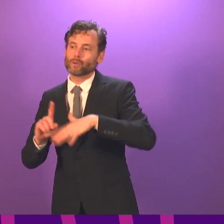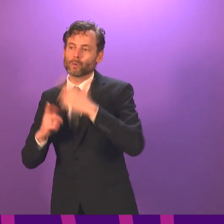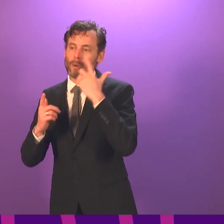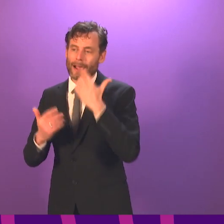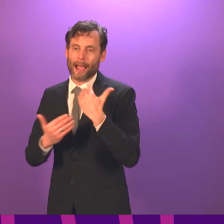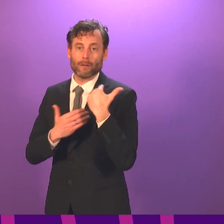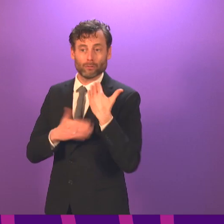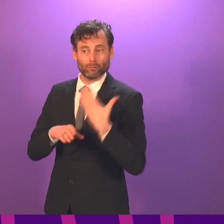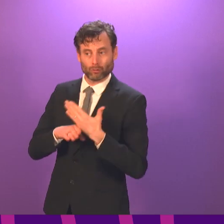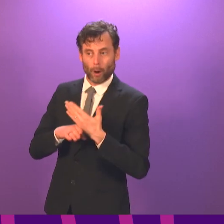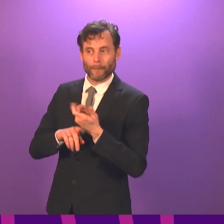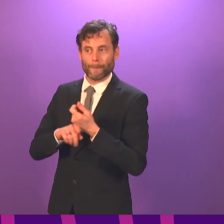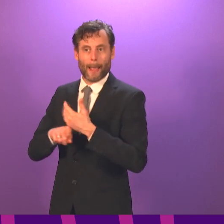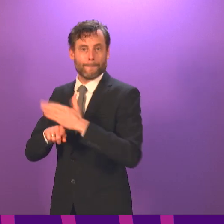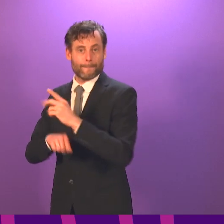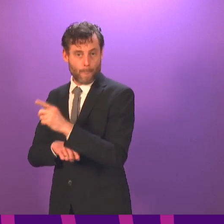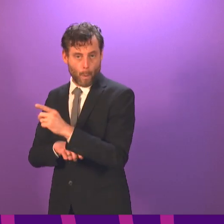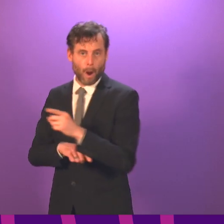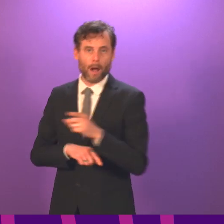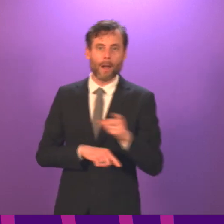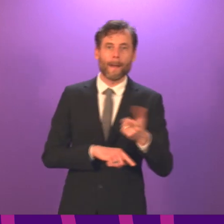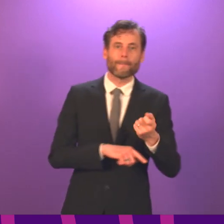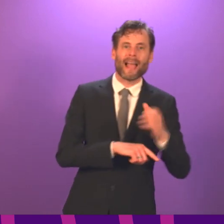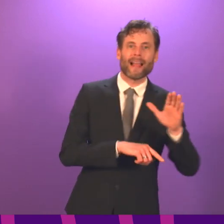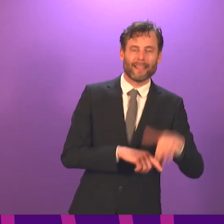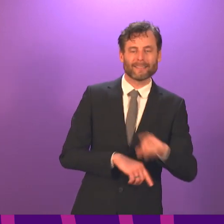which is reflected in the rate of pay that they have for vaccination.